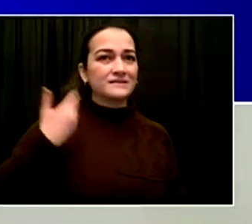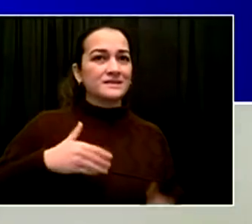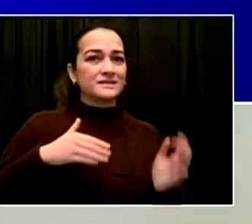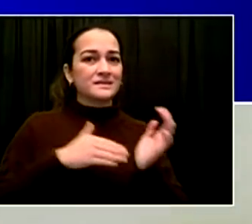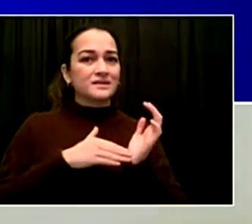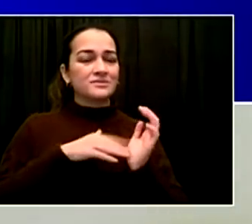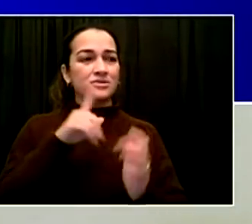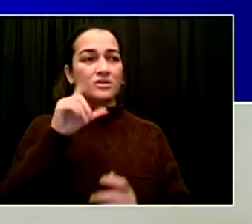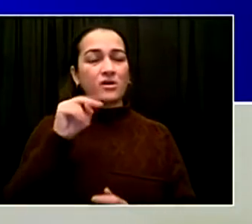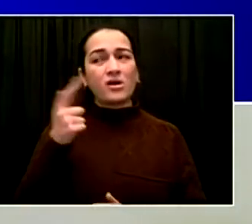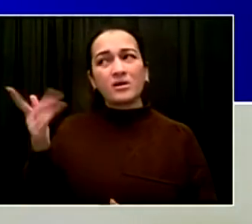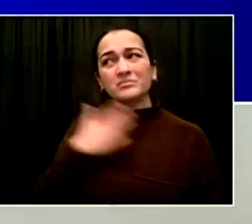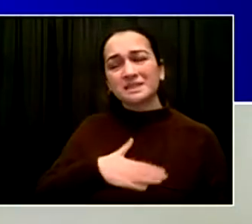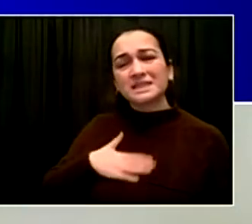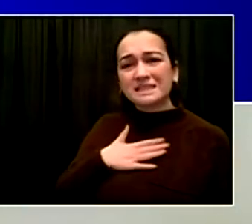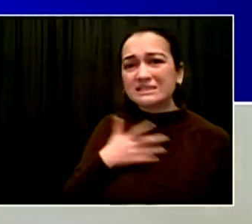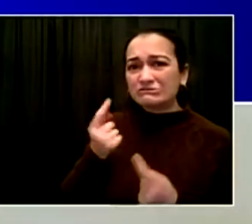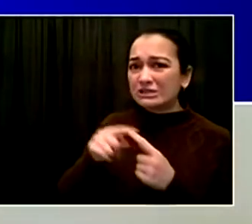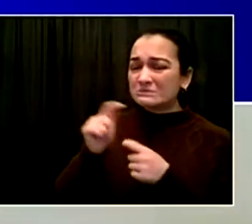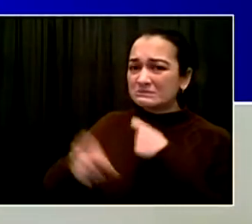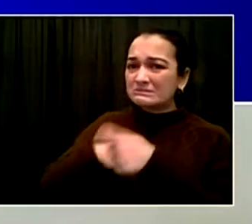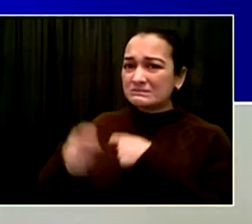SYSTEMATICALLY AND TED, I KNOW YOU KNOW HOW TO DO THAT.